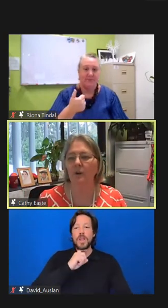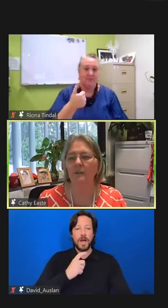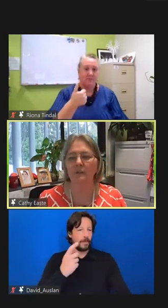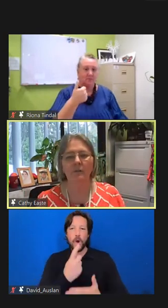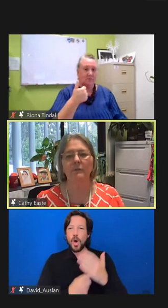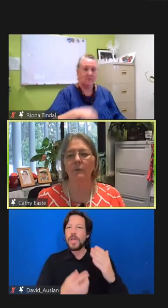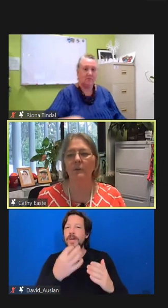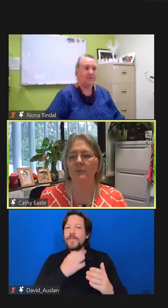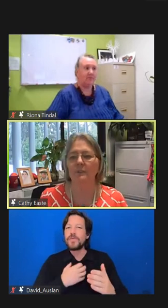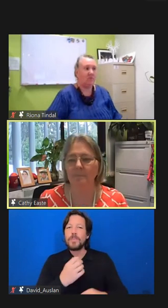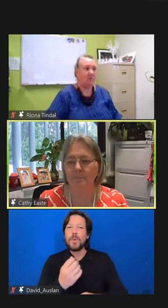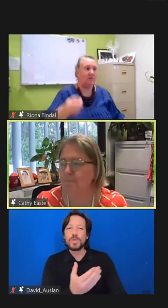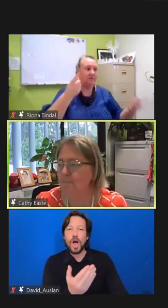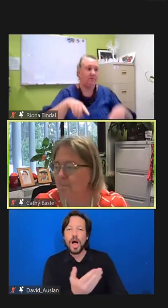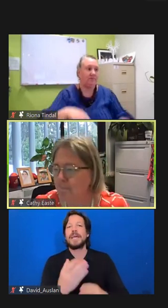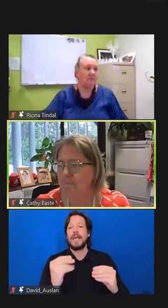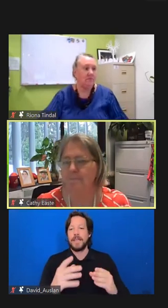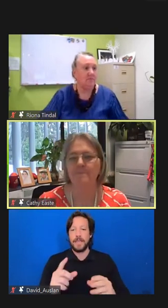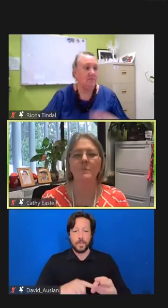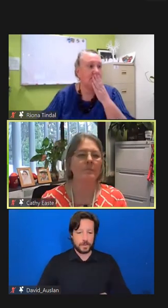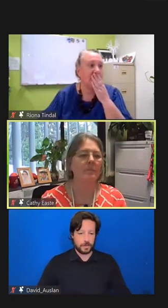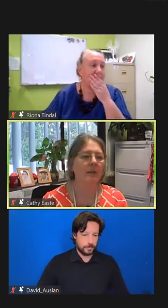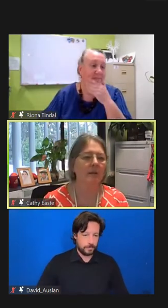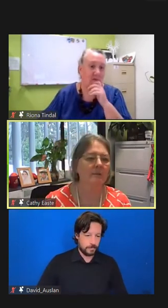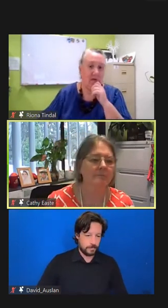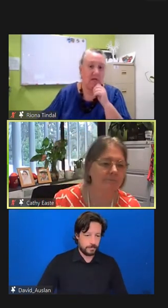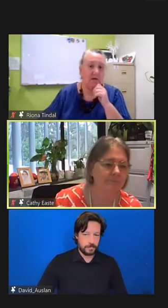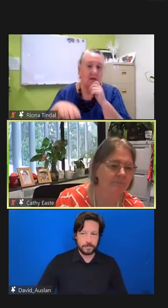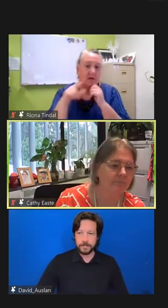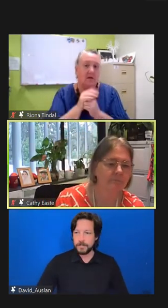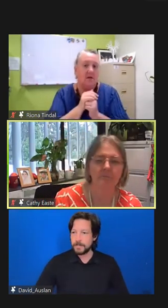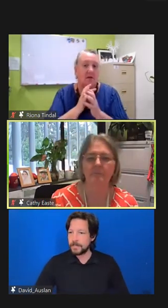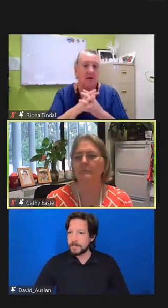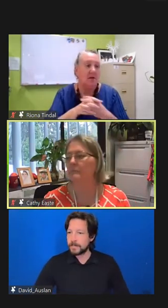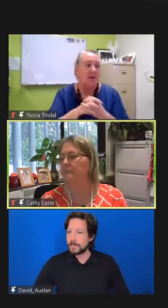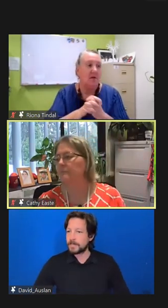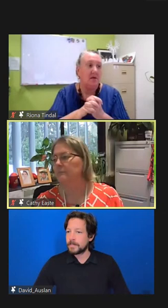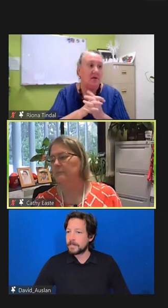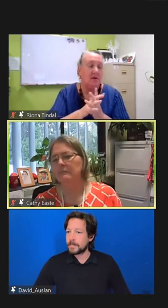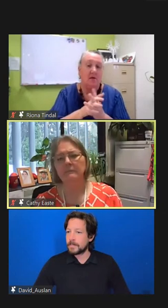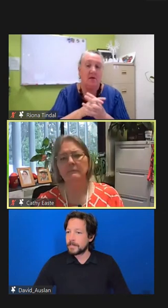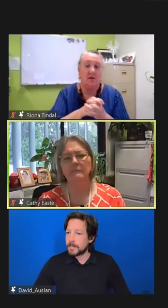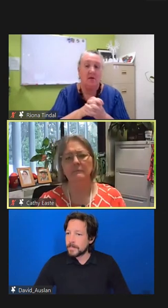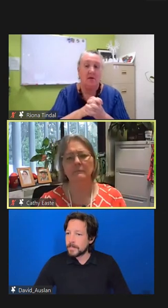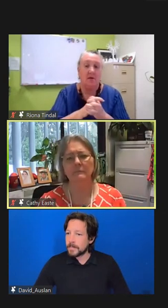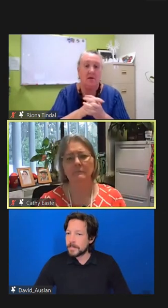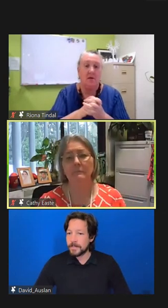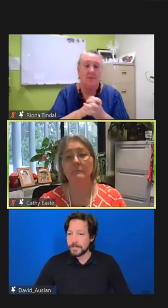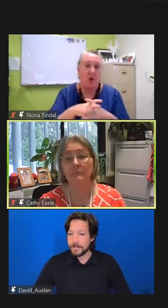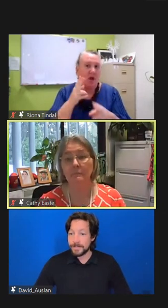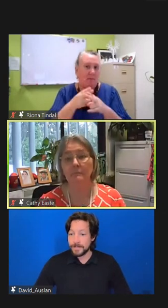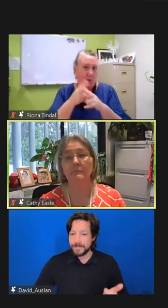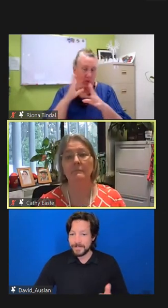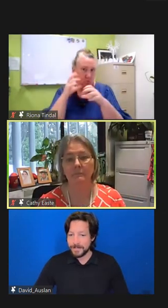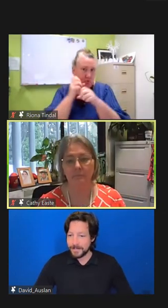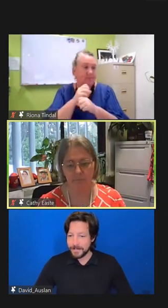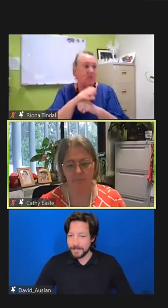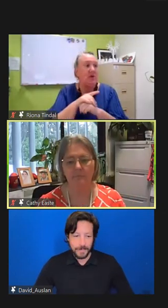more slides and time for question. RIONA: Okay. So planning